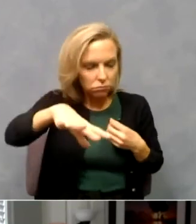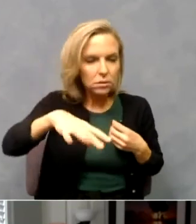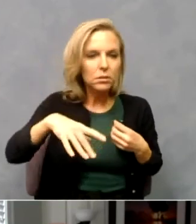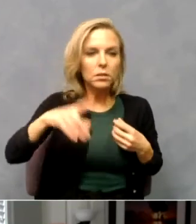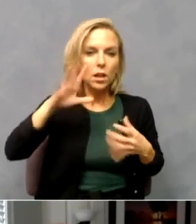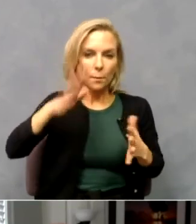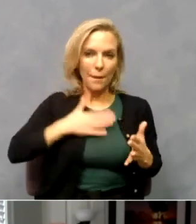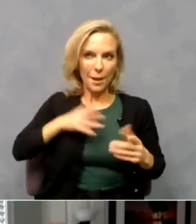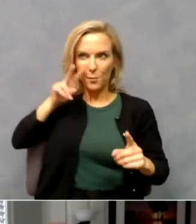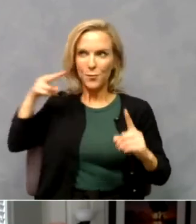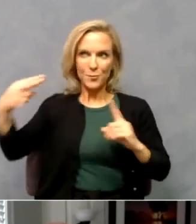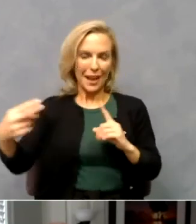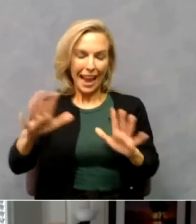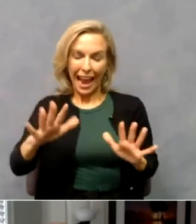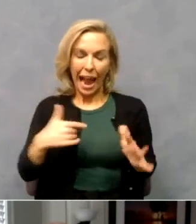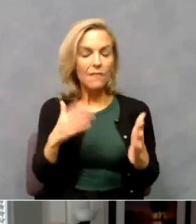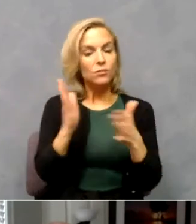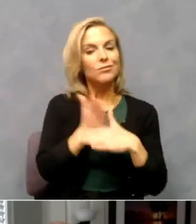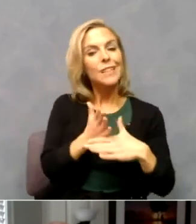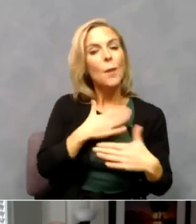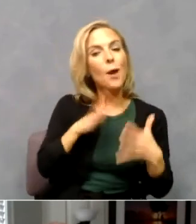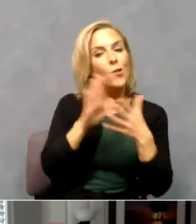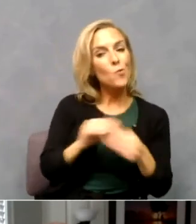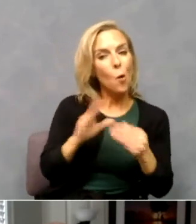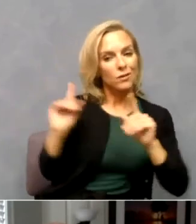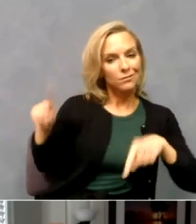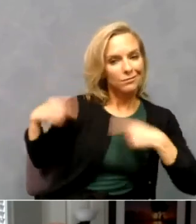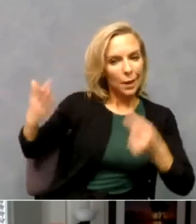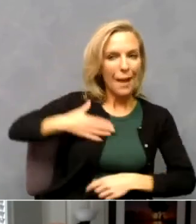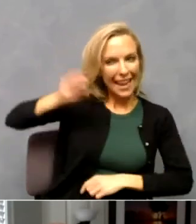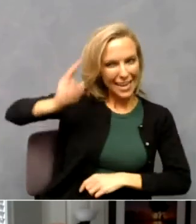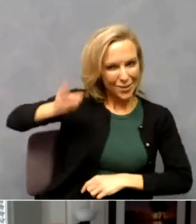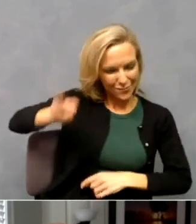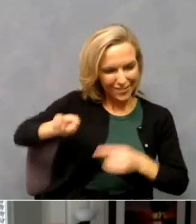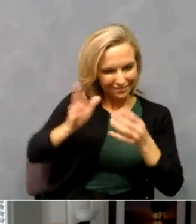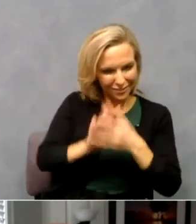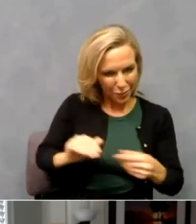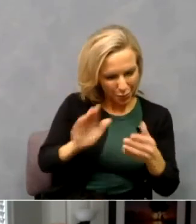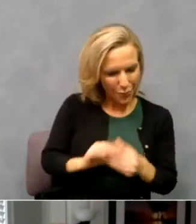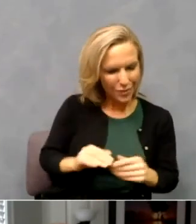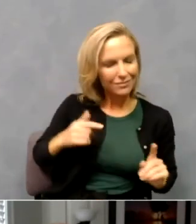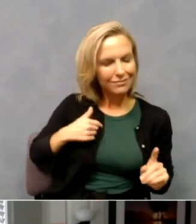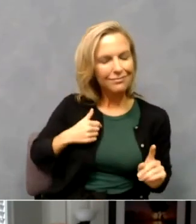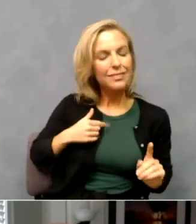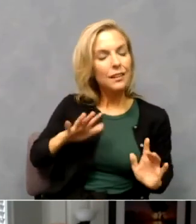stories for a while. My history stories, Um, I read history because it helps put